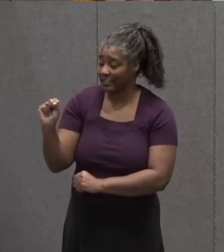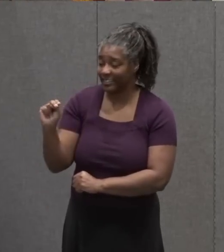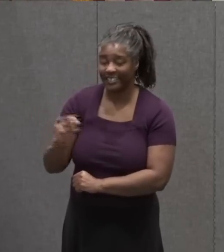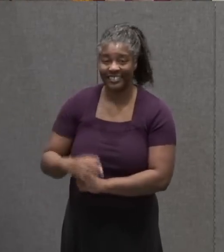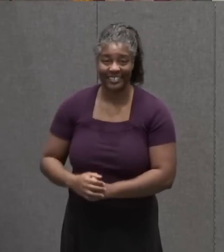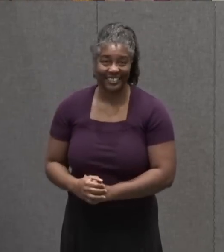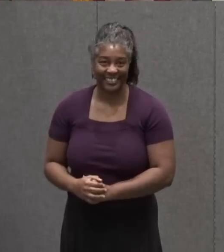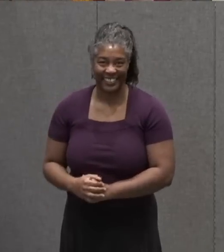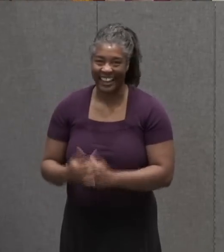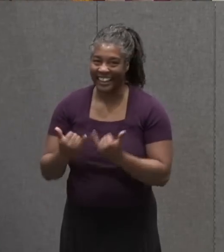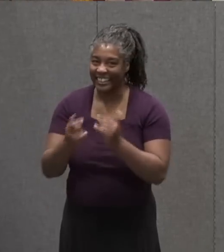let's sky write it.